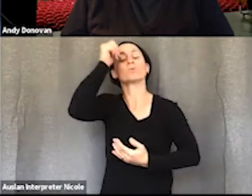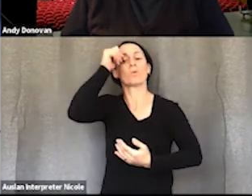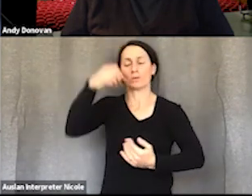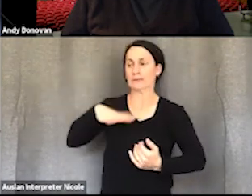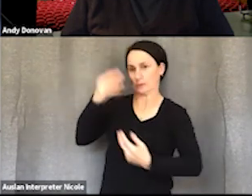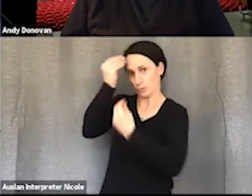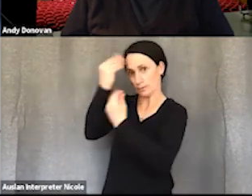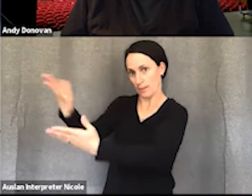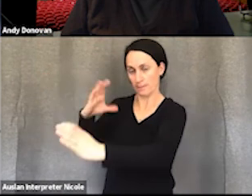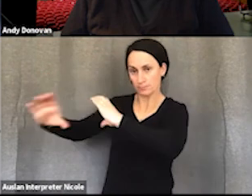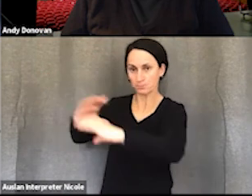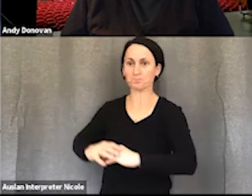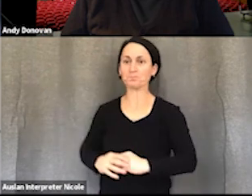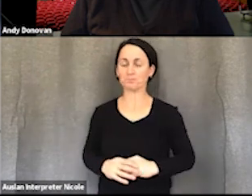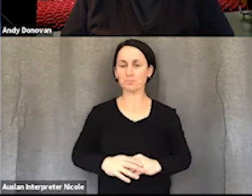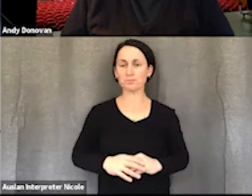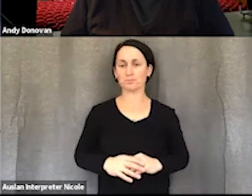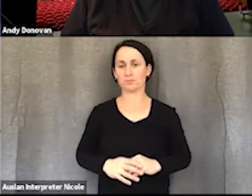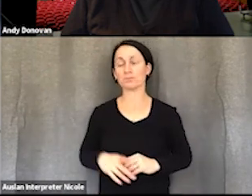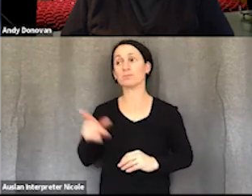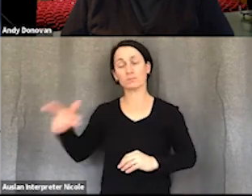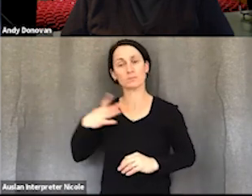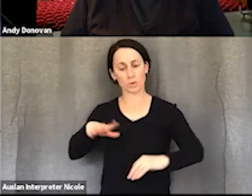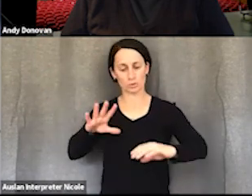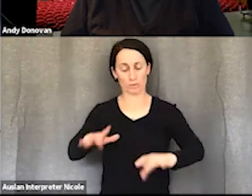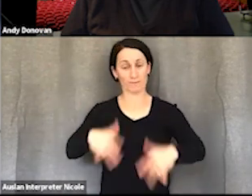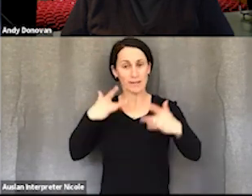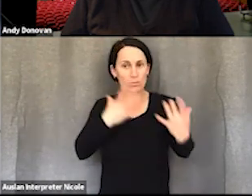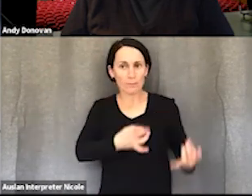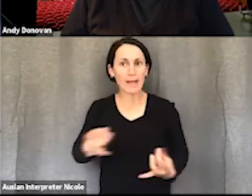so people can feel prepared and feel safe, feel held. You know what I mean?